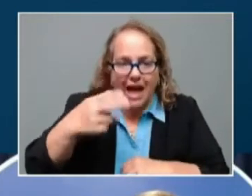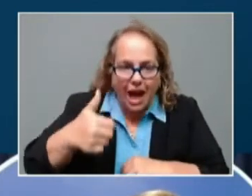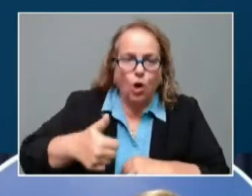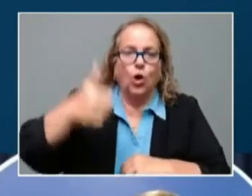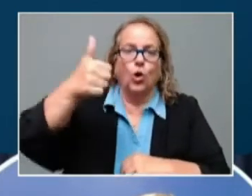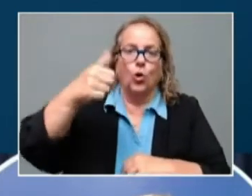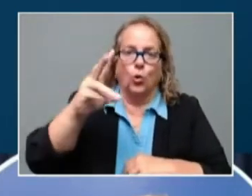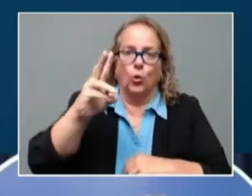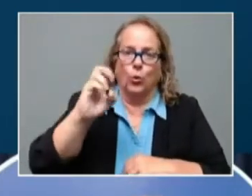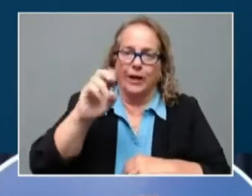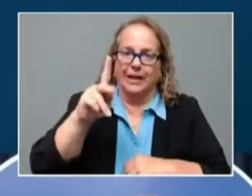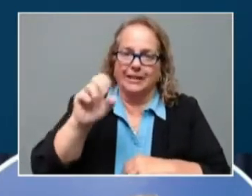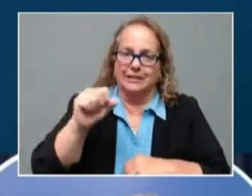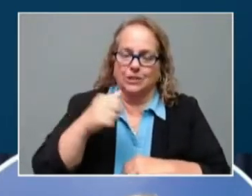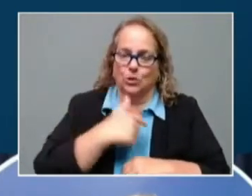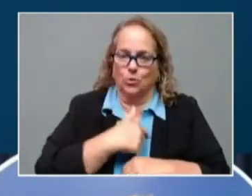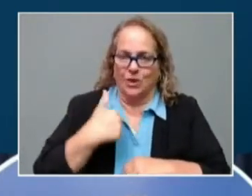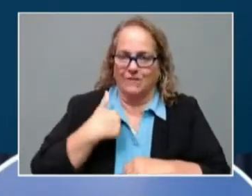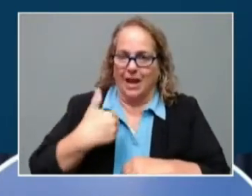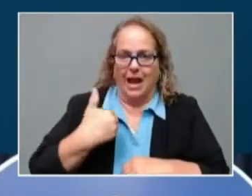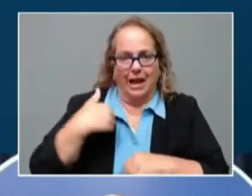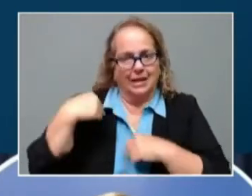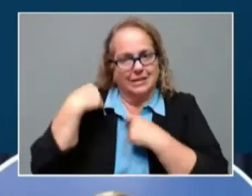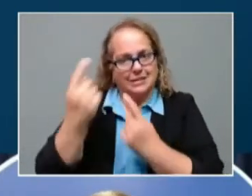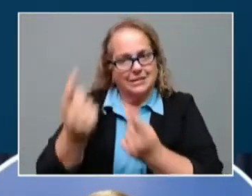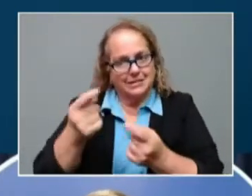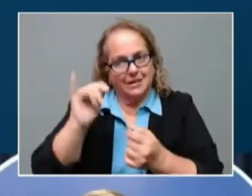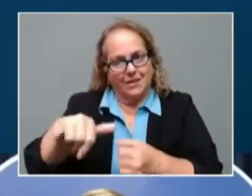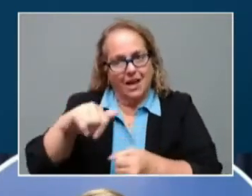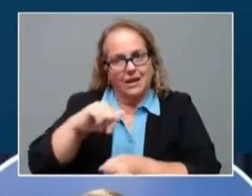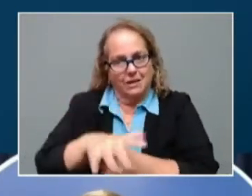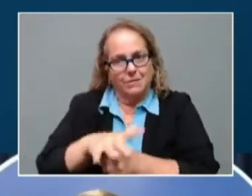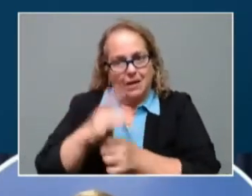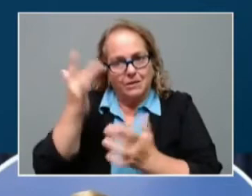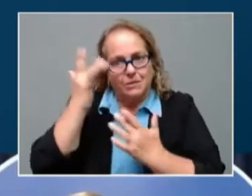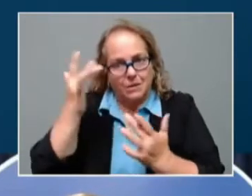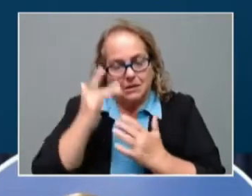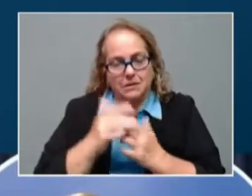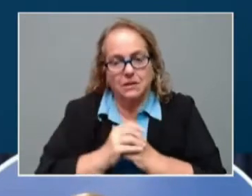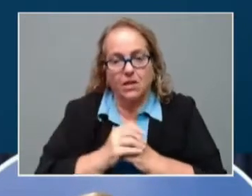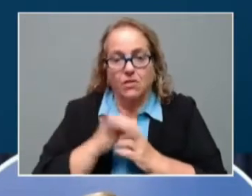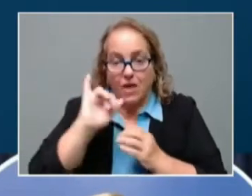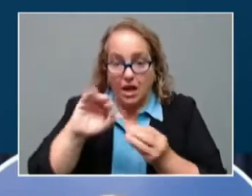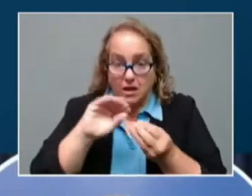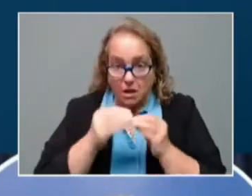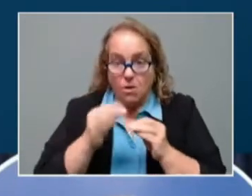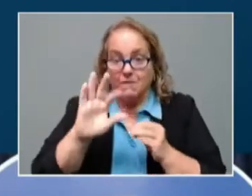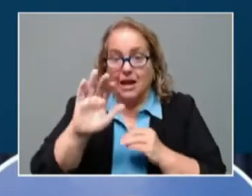course of this pandemic and that number of cases still creates challenges for